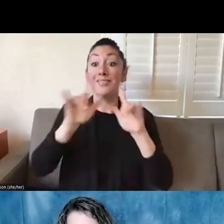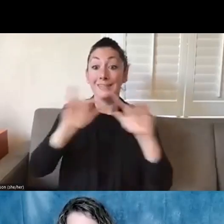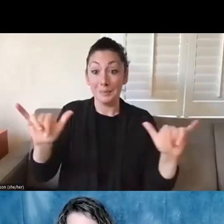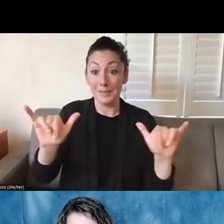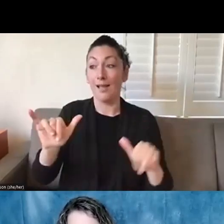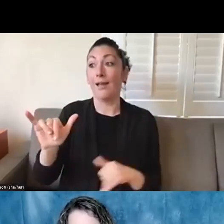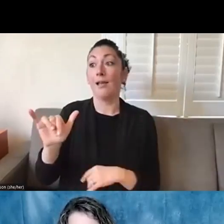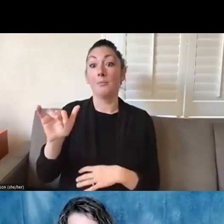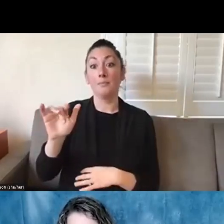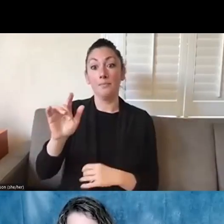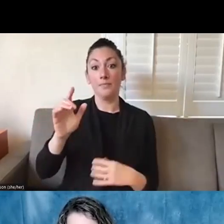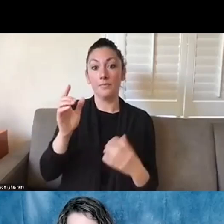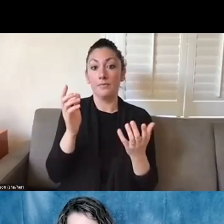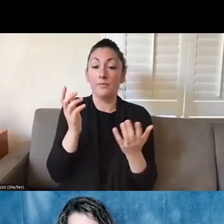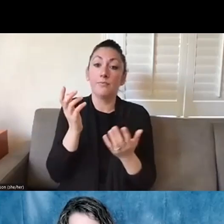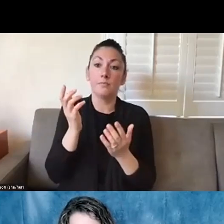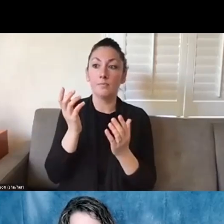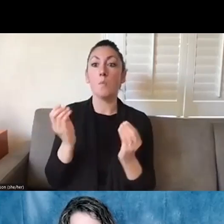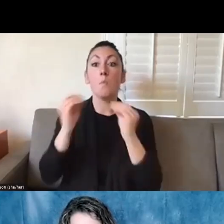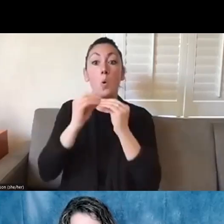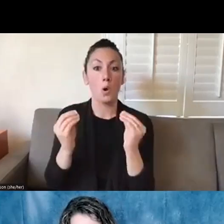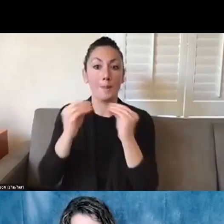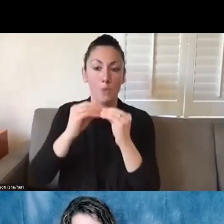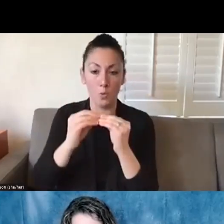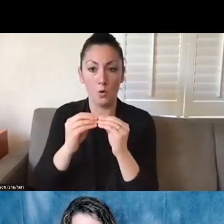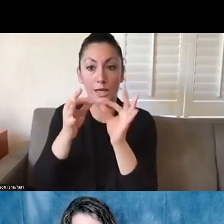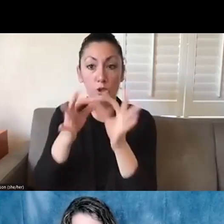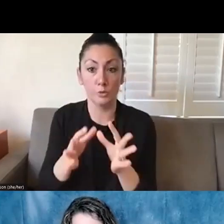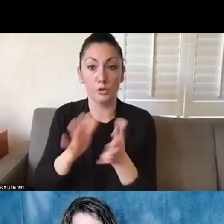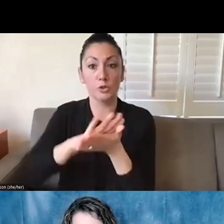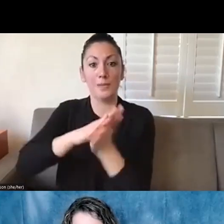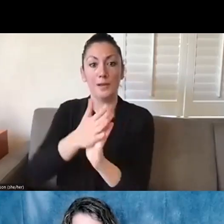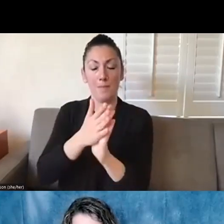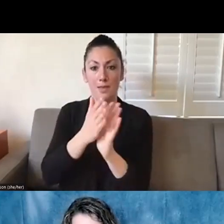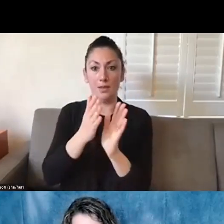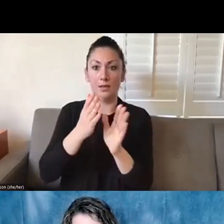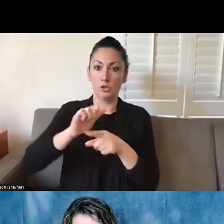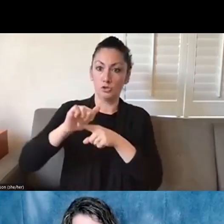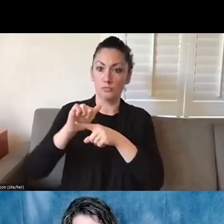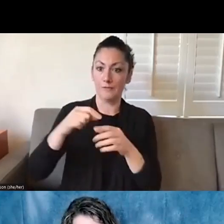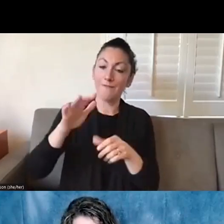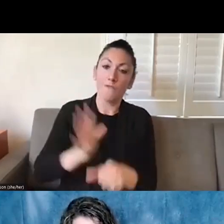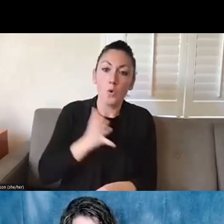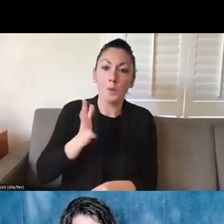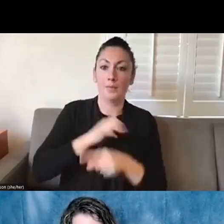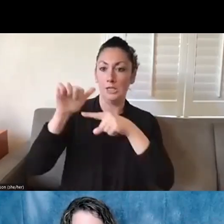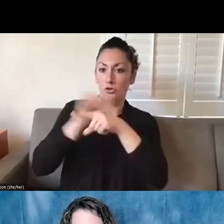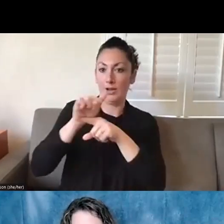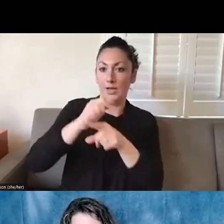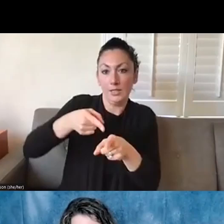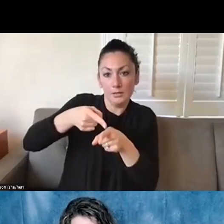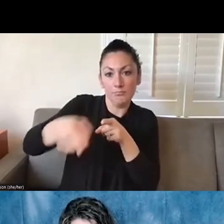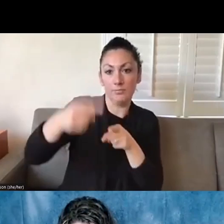So that part is definitely true. However, more and more interpreters are becoming formally